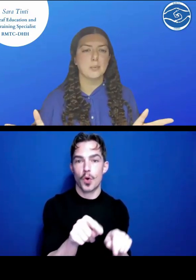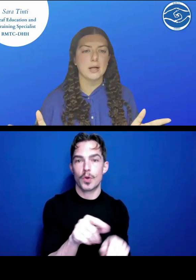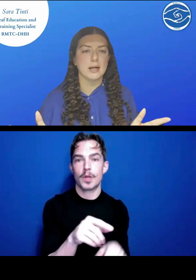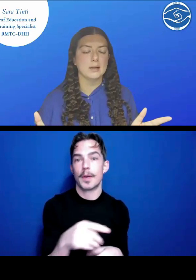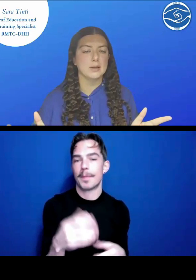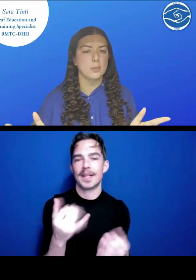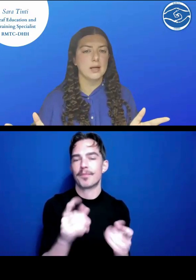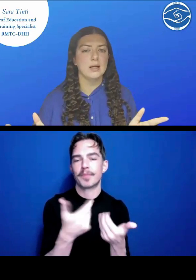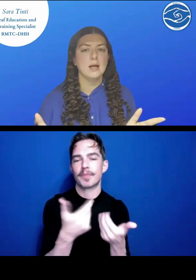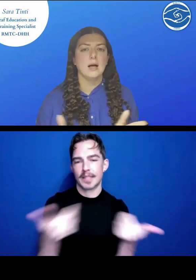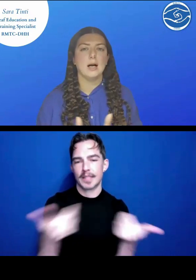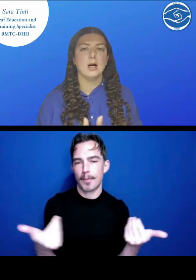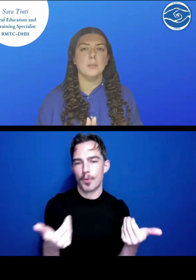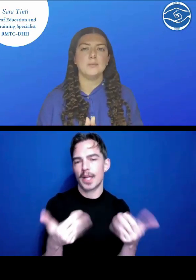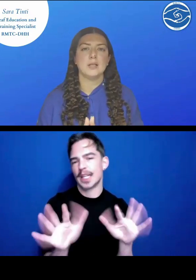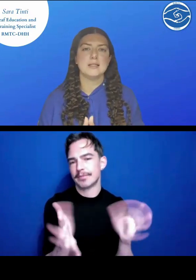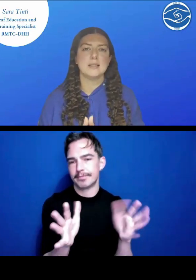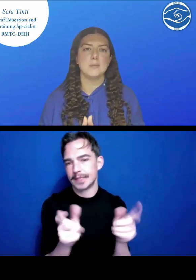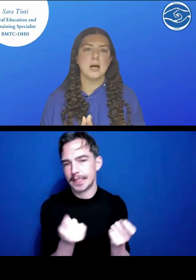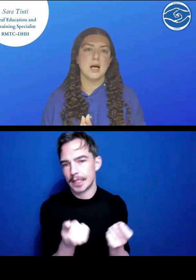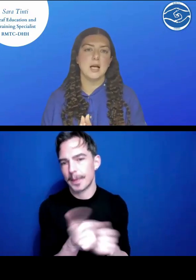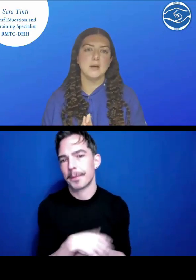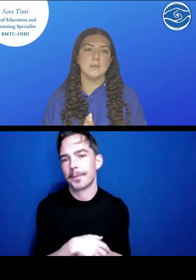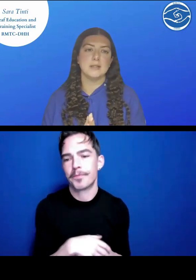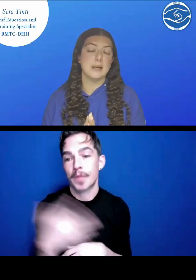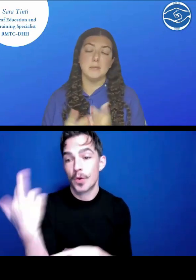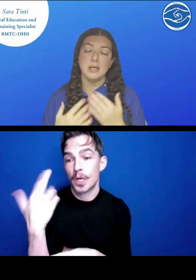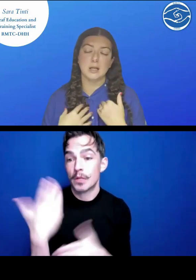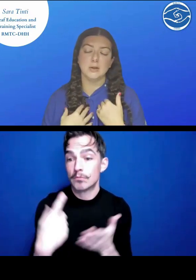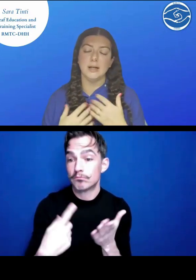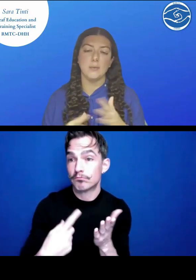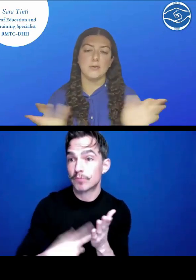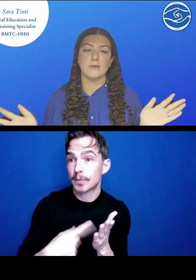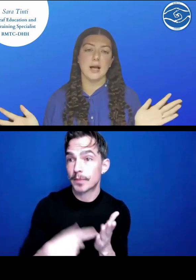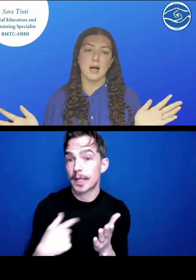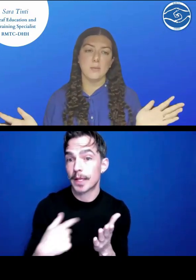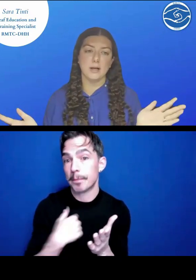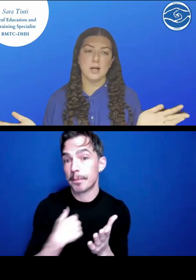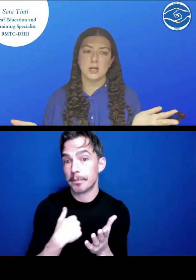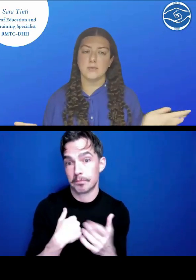we separated a little bit. Because sometimes, like me included, I would forget, oh my gosh,